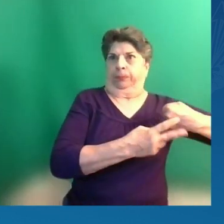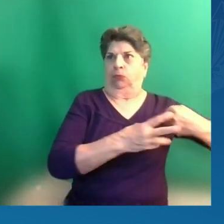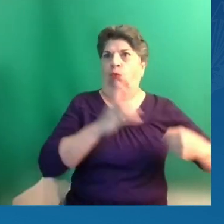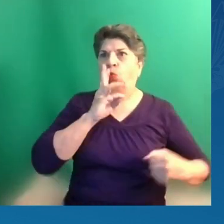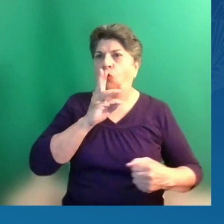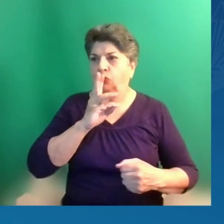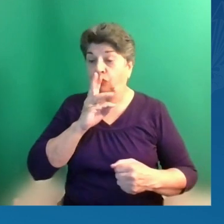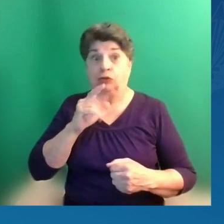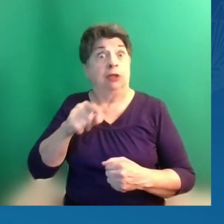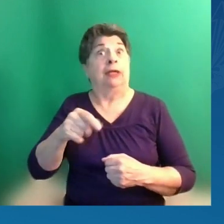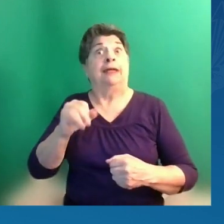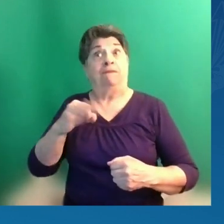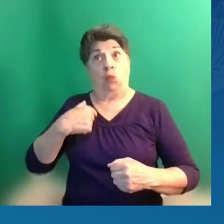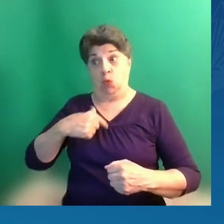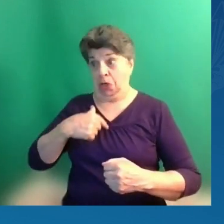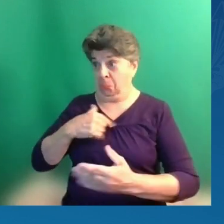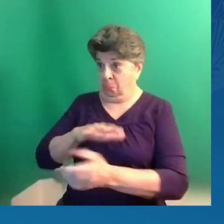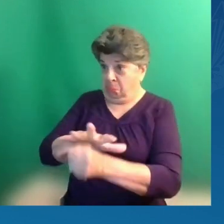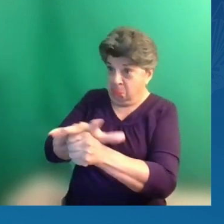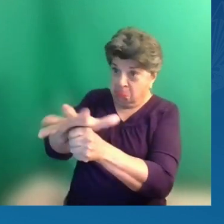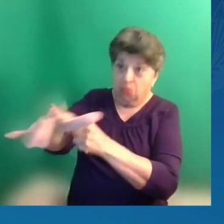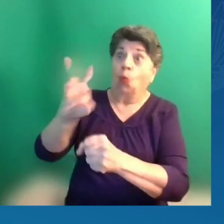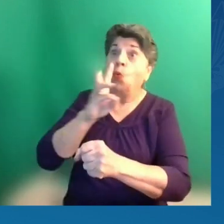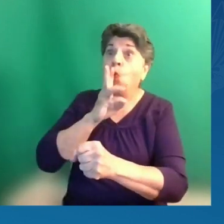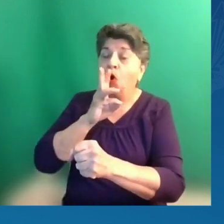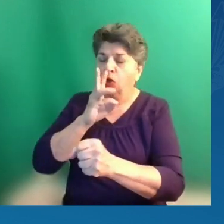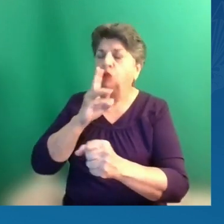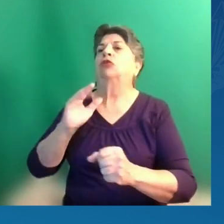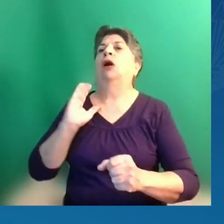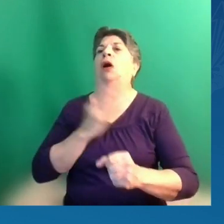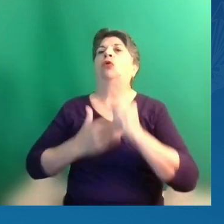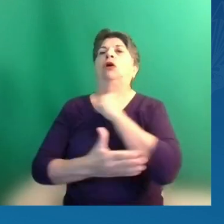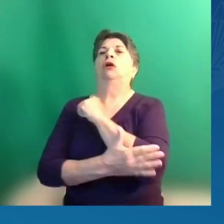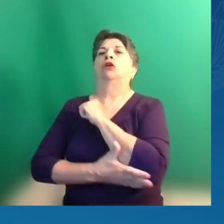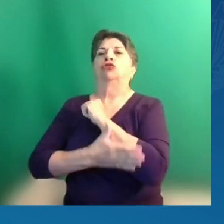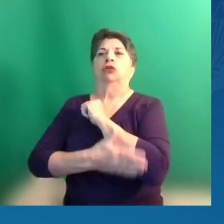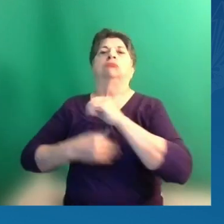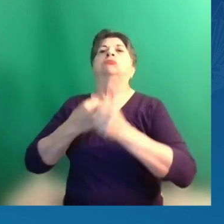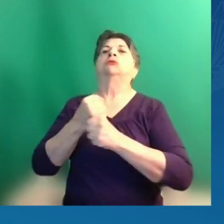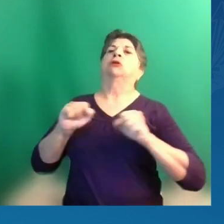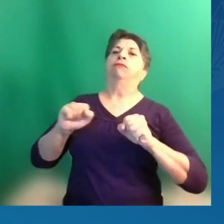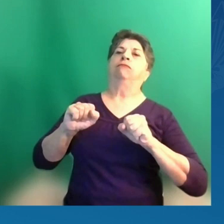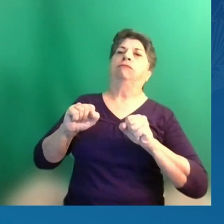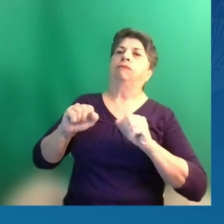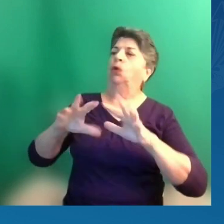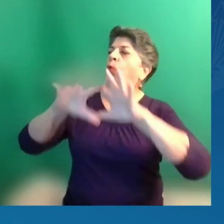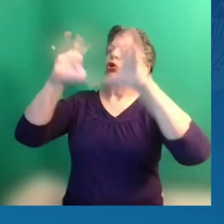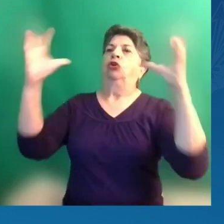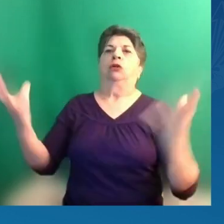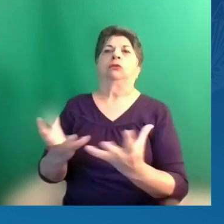to increase global water security. DOD is ready to support other U.S. government agencies